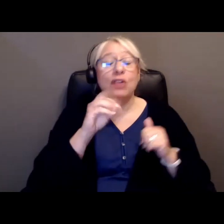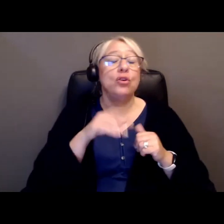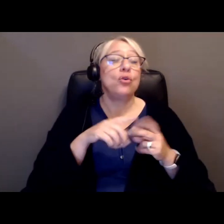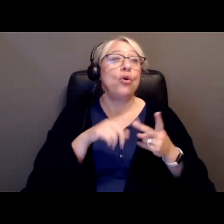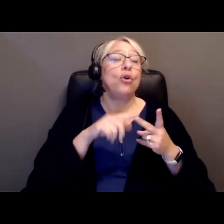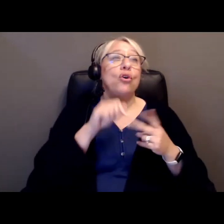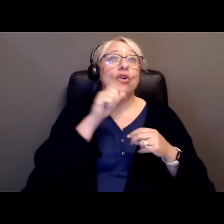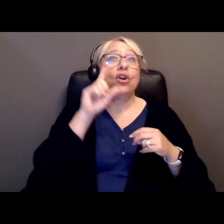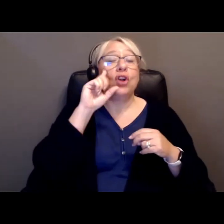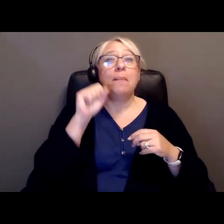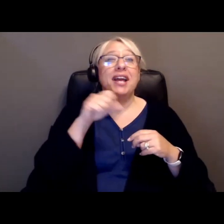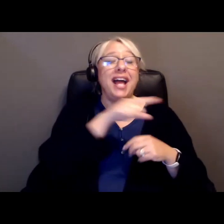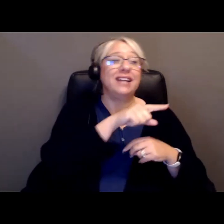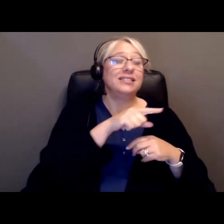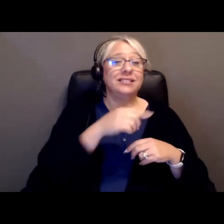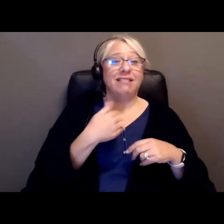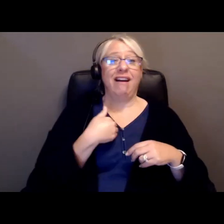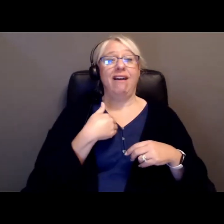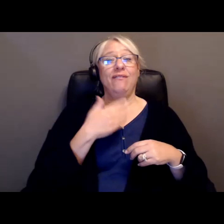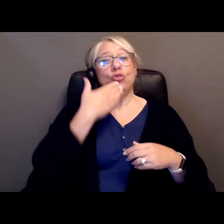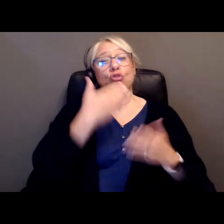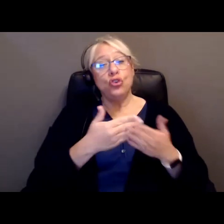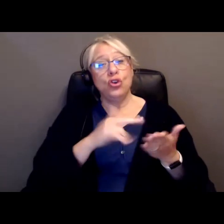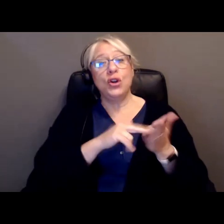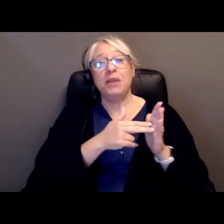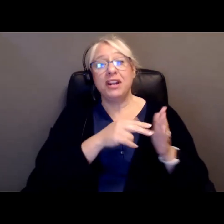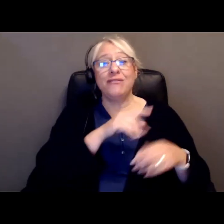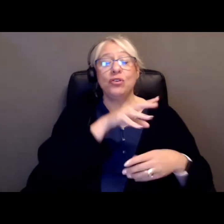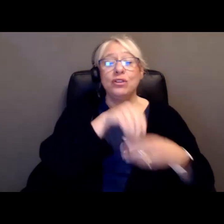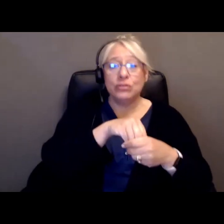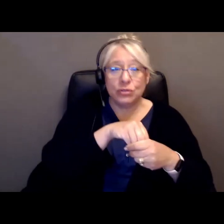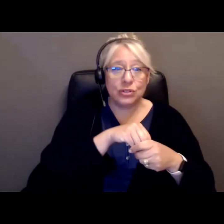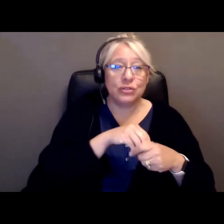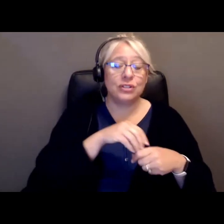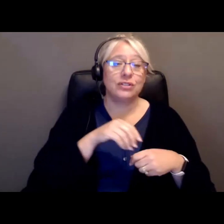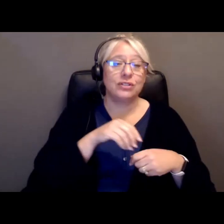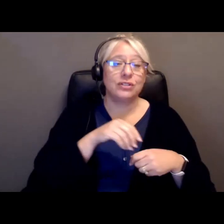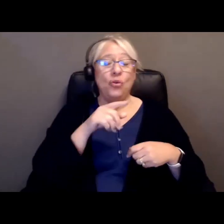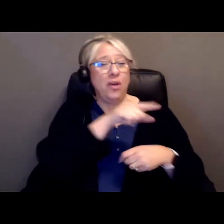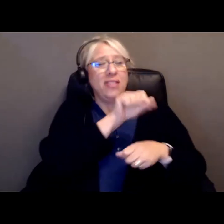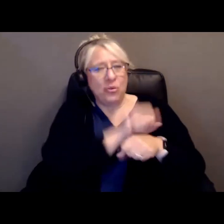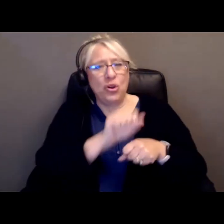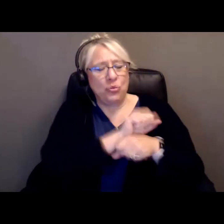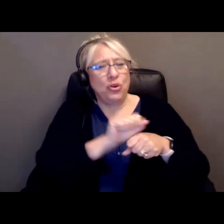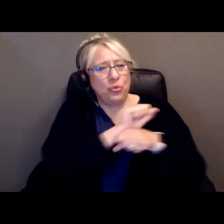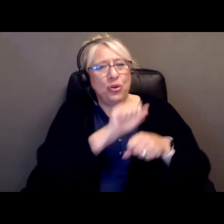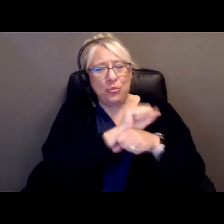meaningful contributors whose labour needs to be remunerated and whose time needs to be respected.